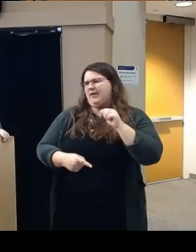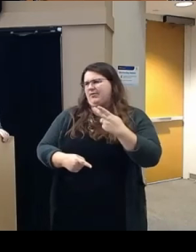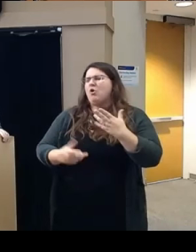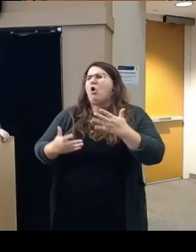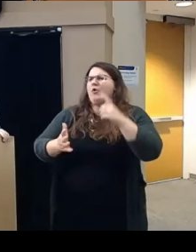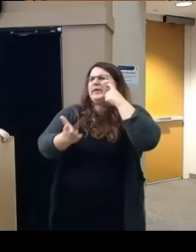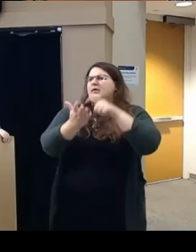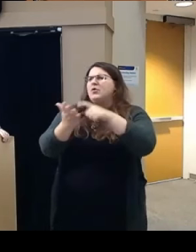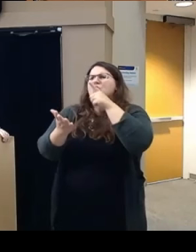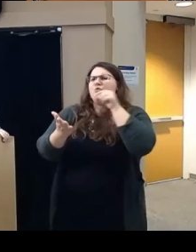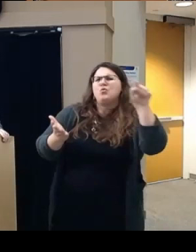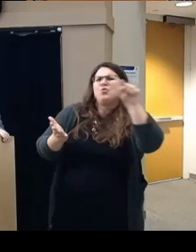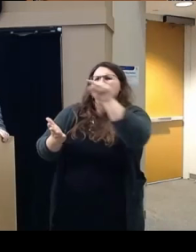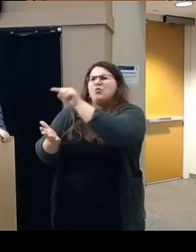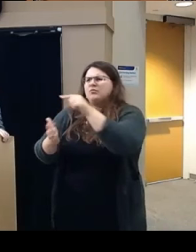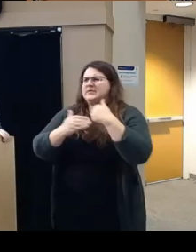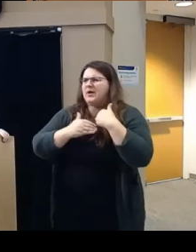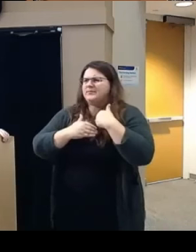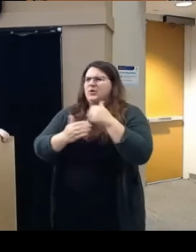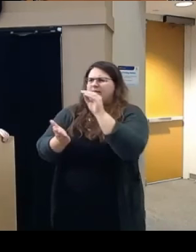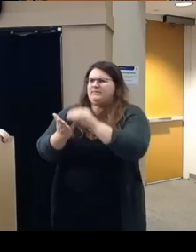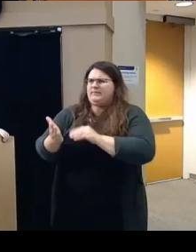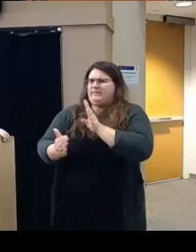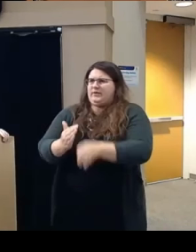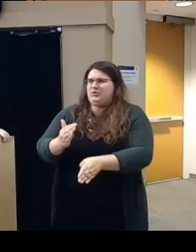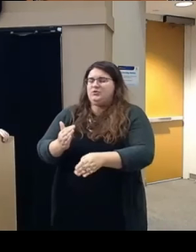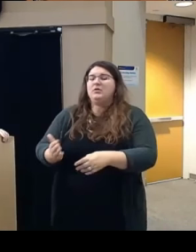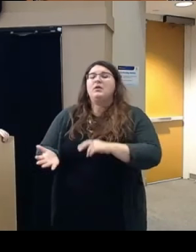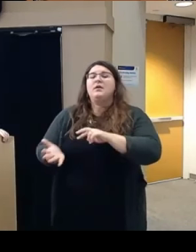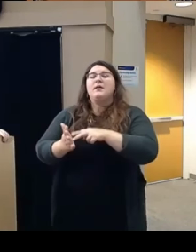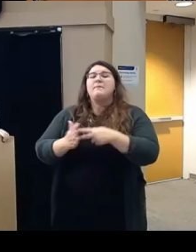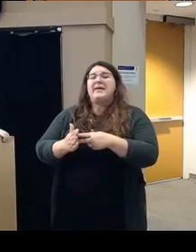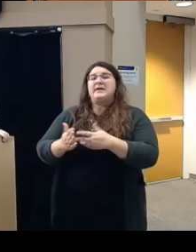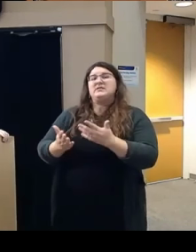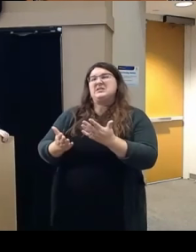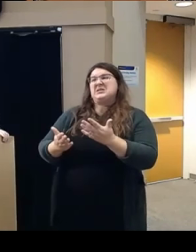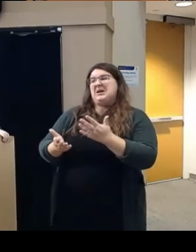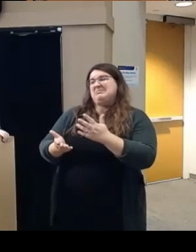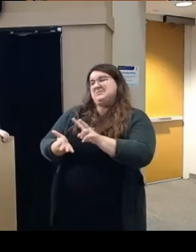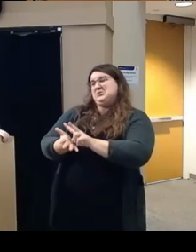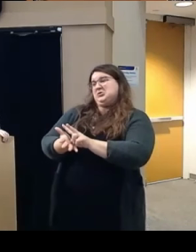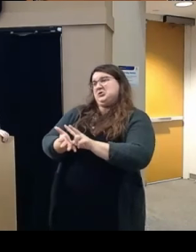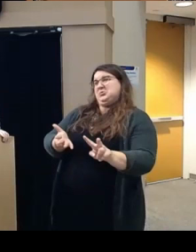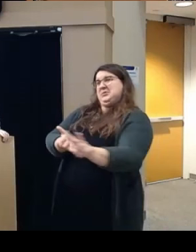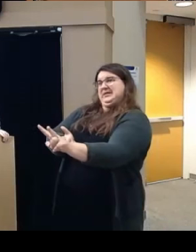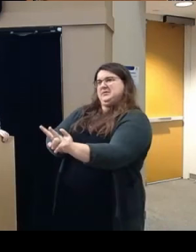training they'll need um and that gives us about two weeks before the module launch and so that um